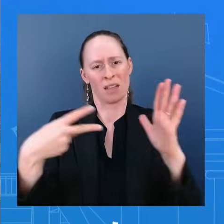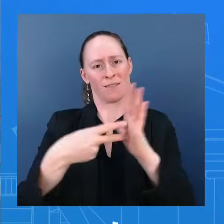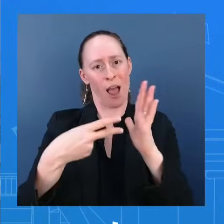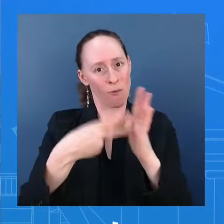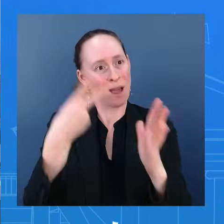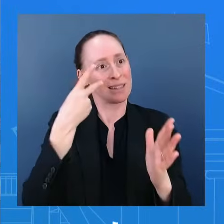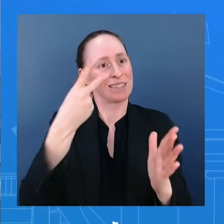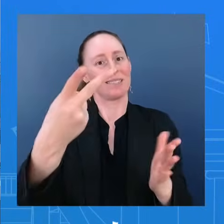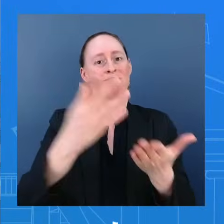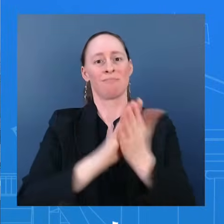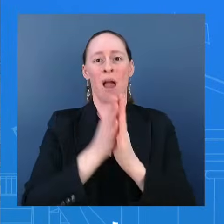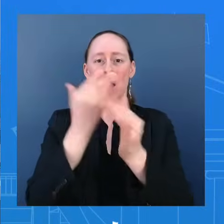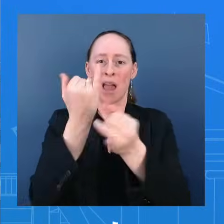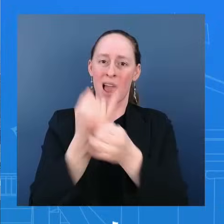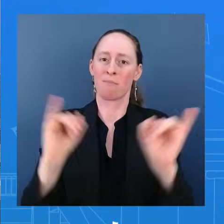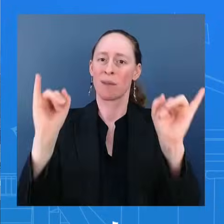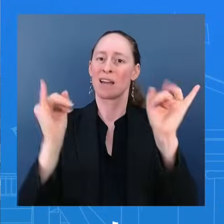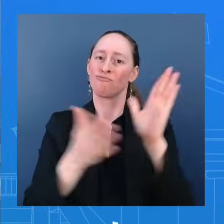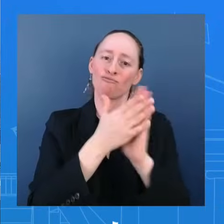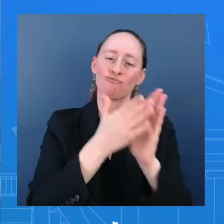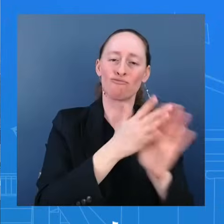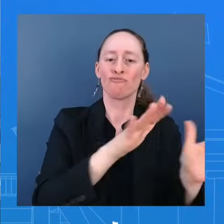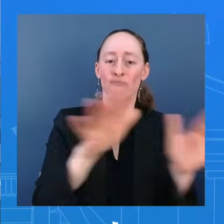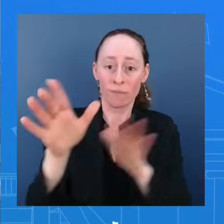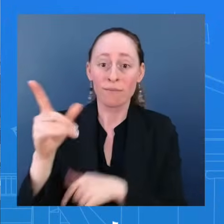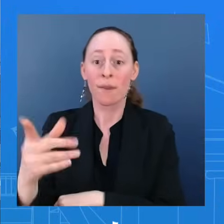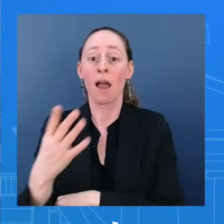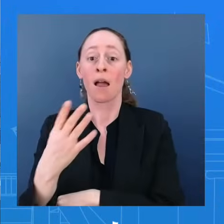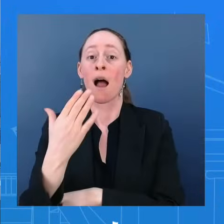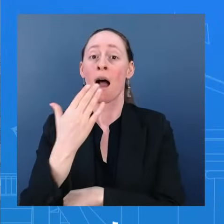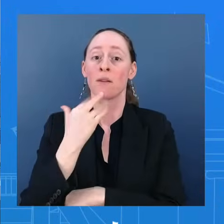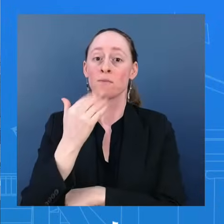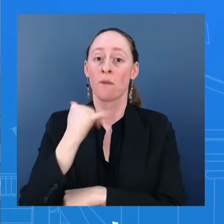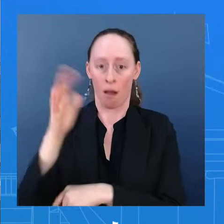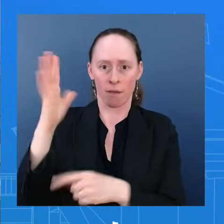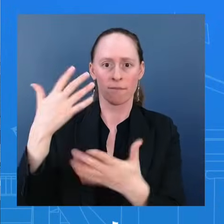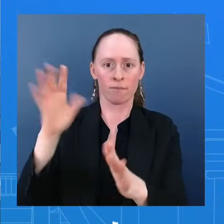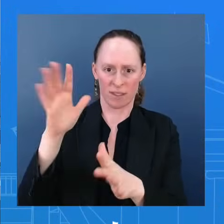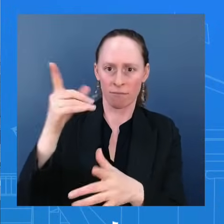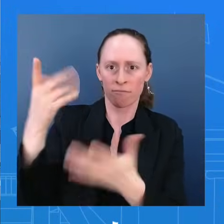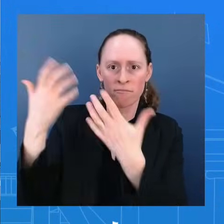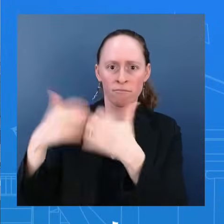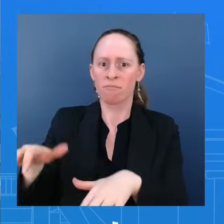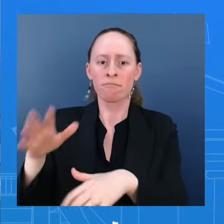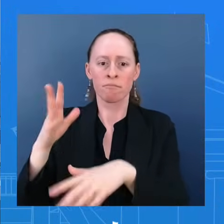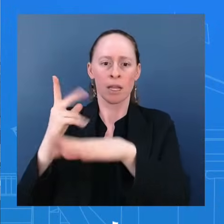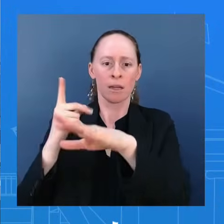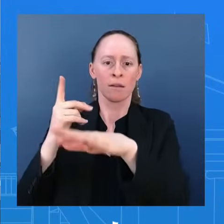adjacent to the Golan Heights and apparently beyond it. The presence of foreign troops would seem inconsistent